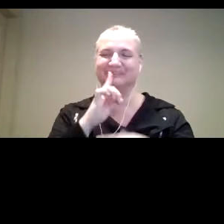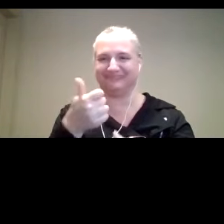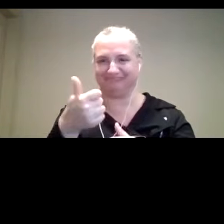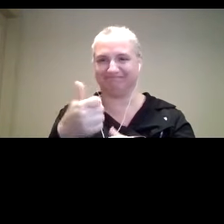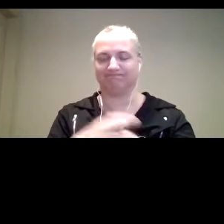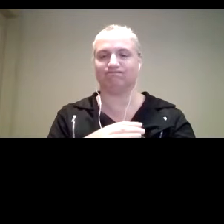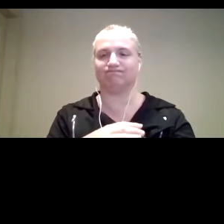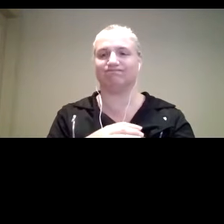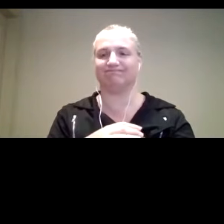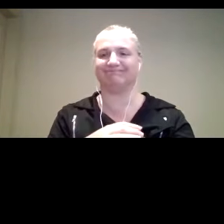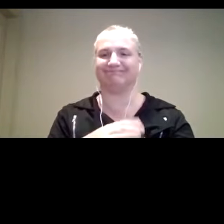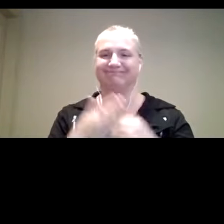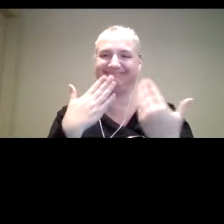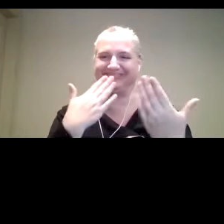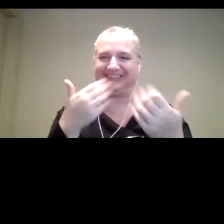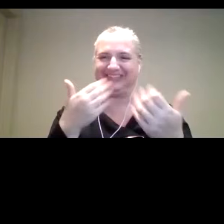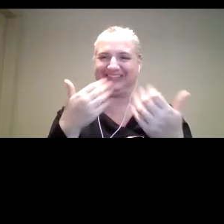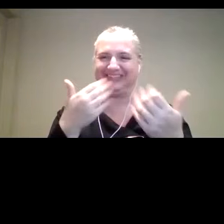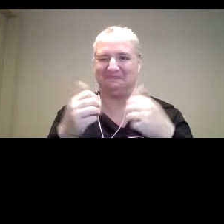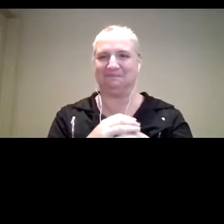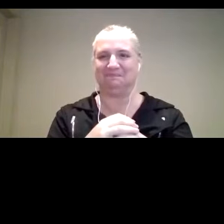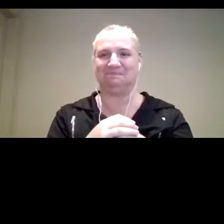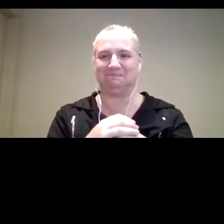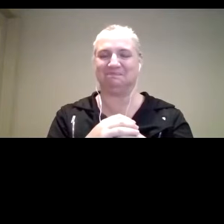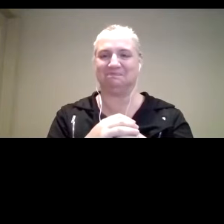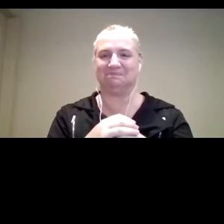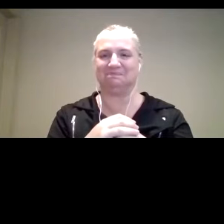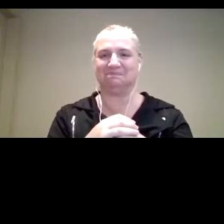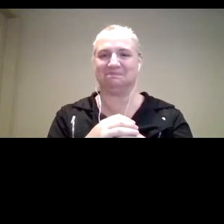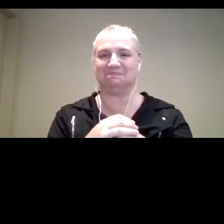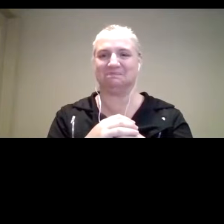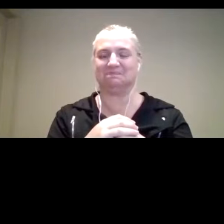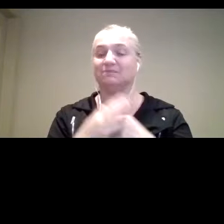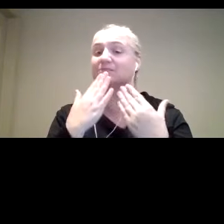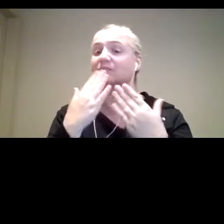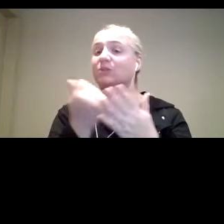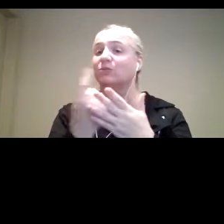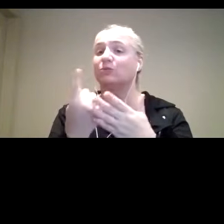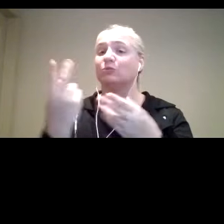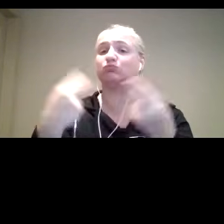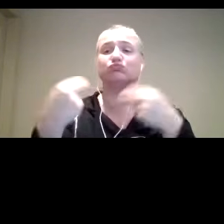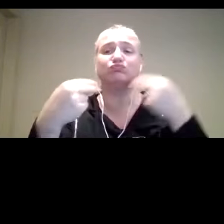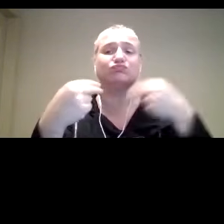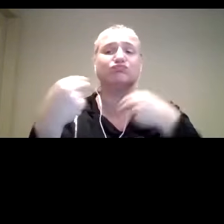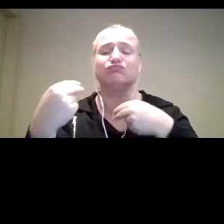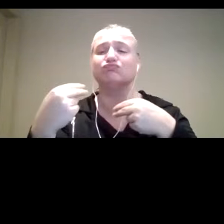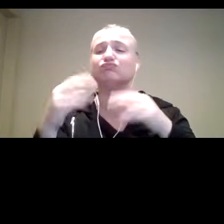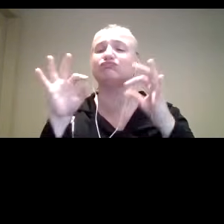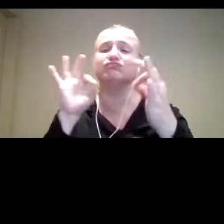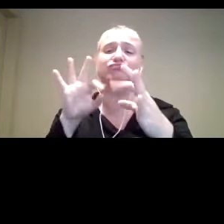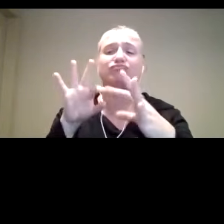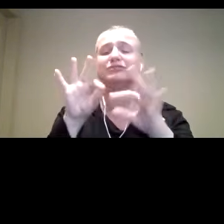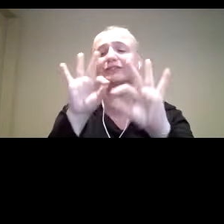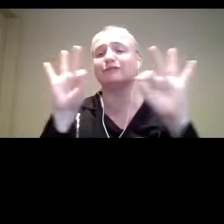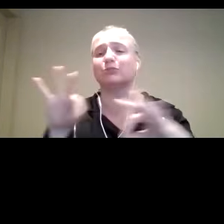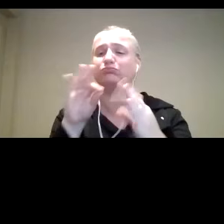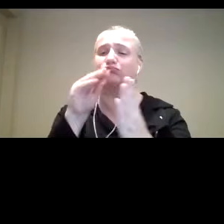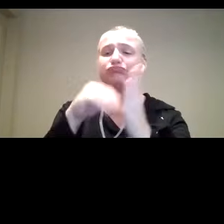We're all giving you. Thank you very much. Thanks everybody for joining. Please fill out the feedback form. And come back next week.